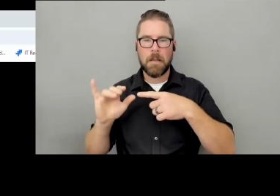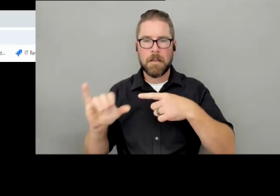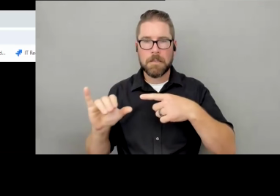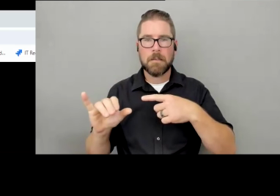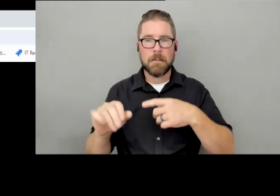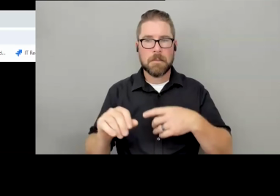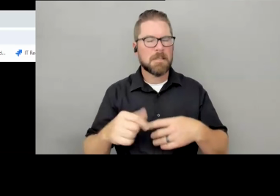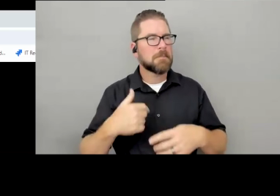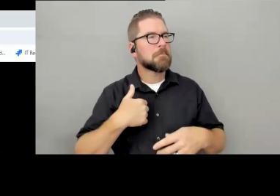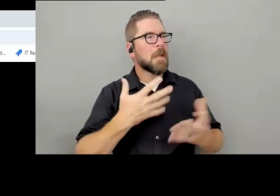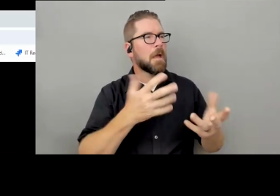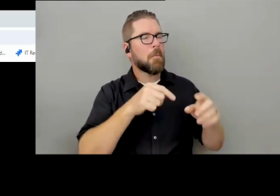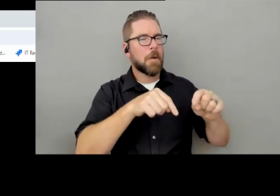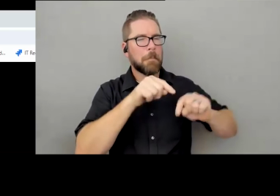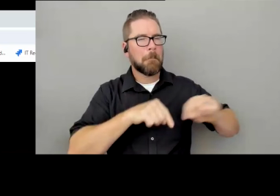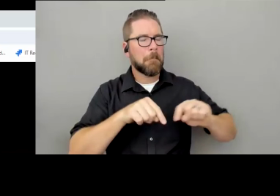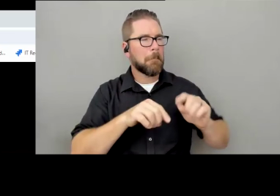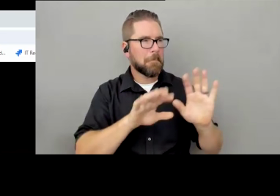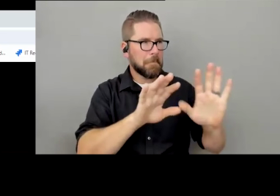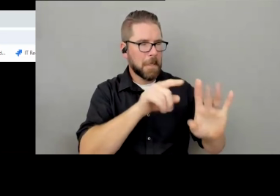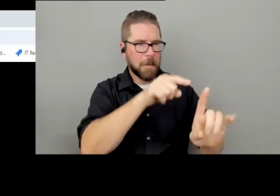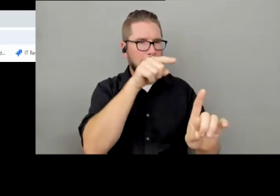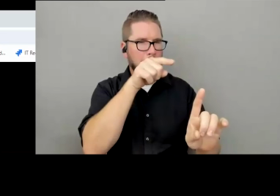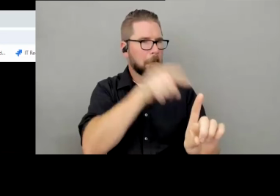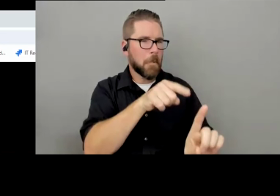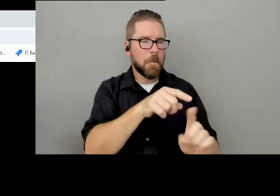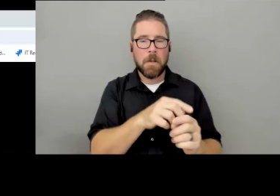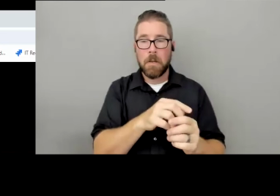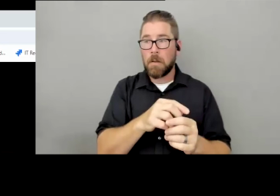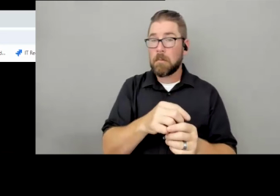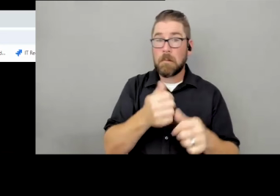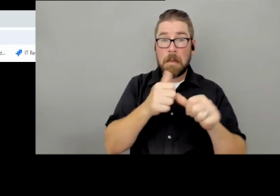All of the flags that, an instructor has already raised,